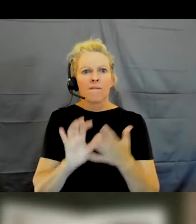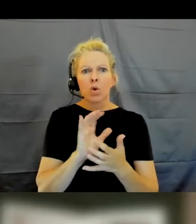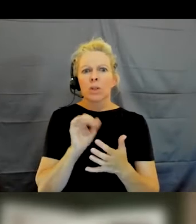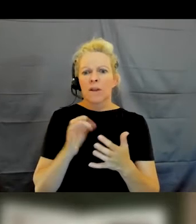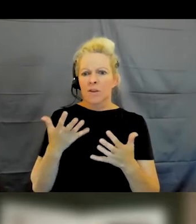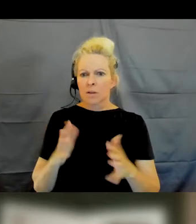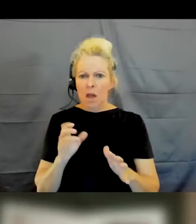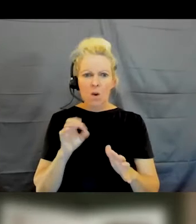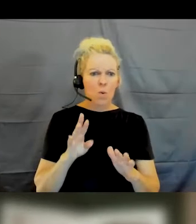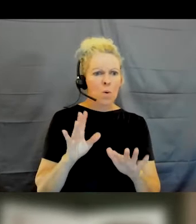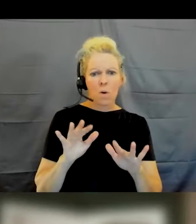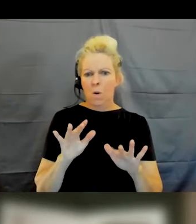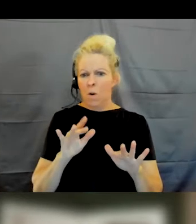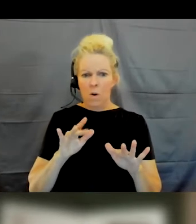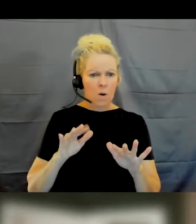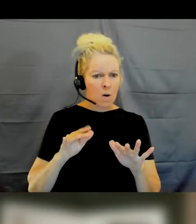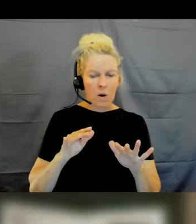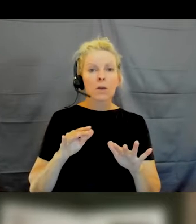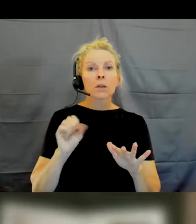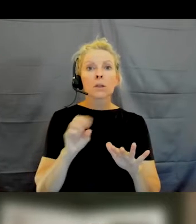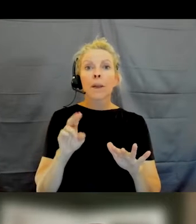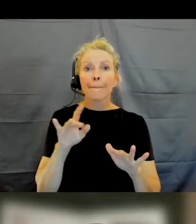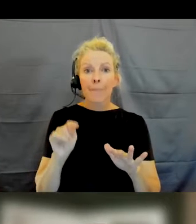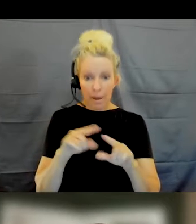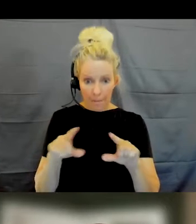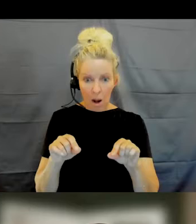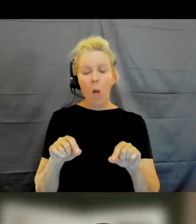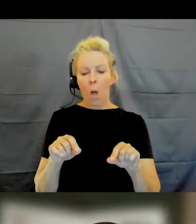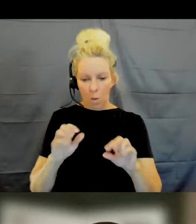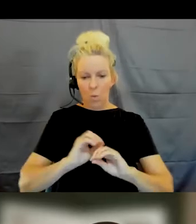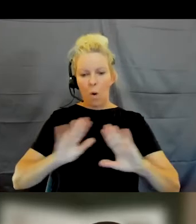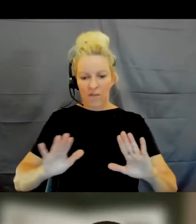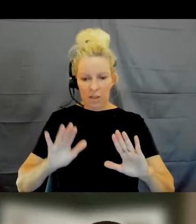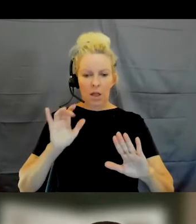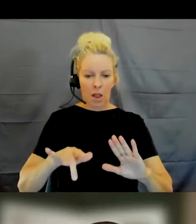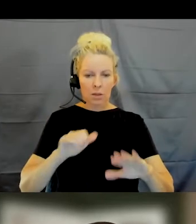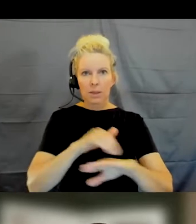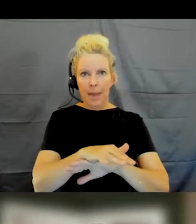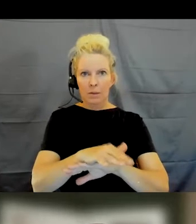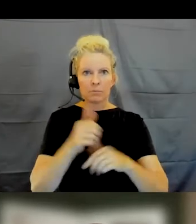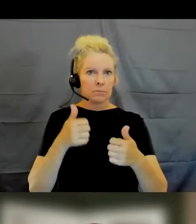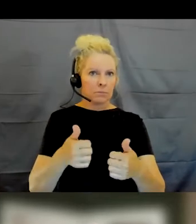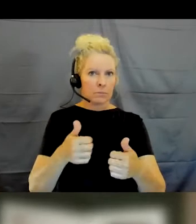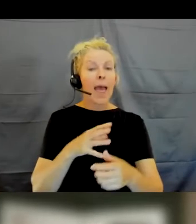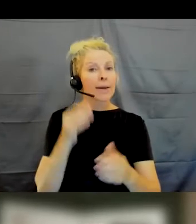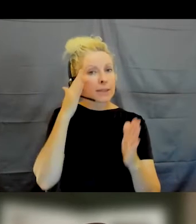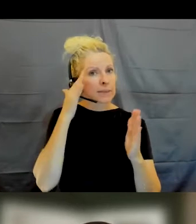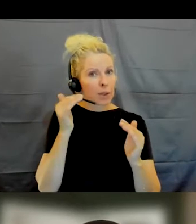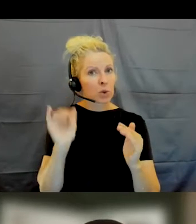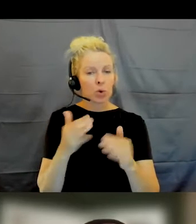not. Submit button makes that really obvious and expected. That is, I think, the important